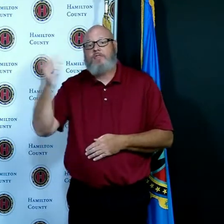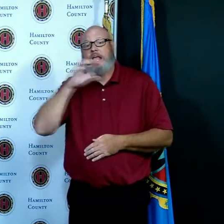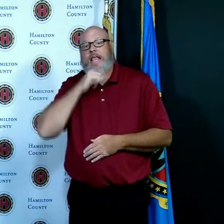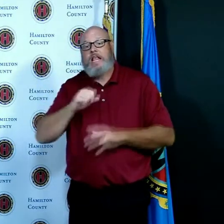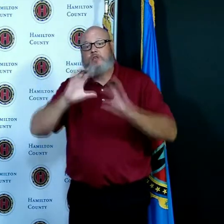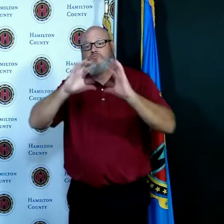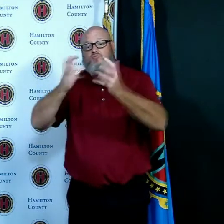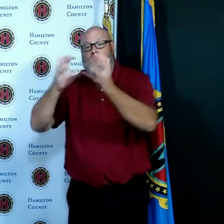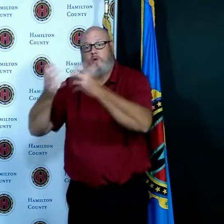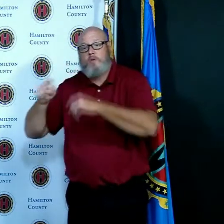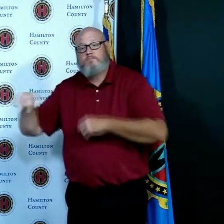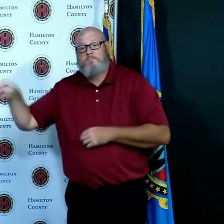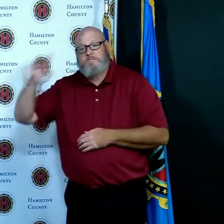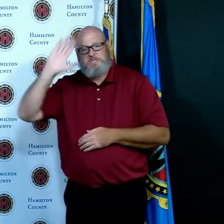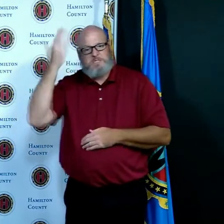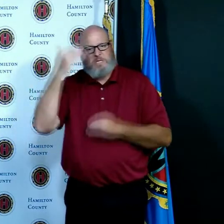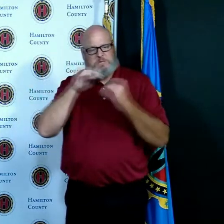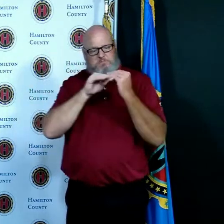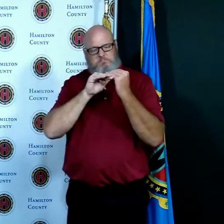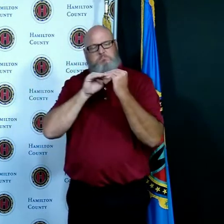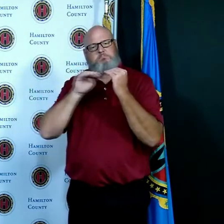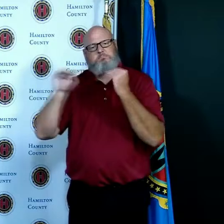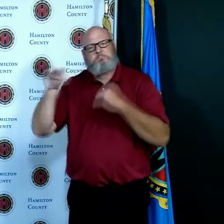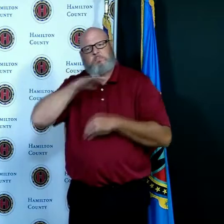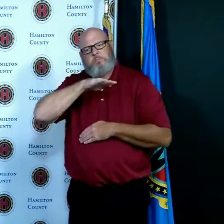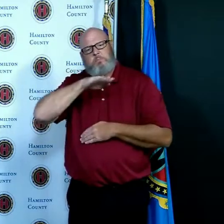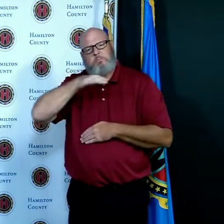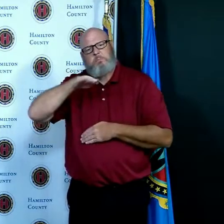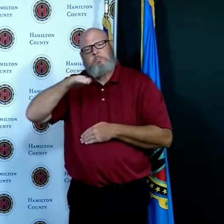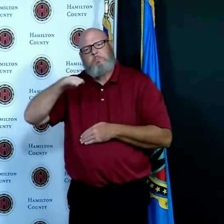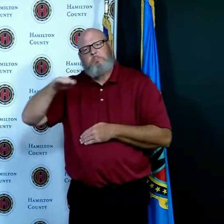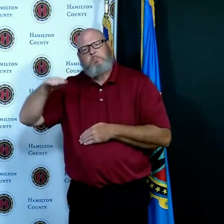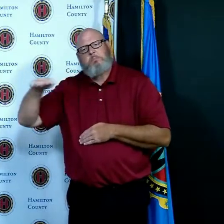other surprises similar to case numbers is our